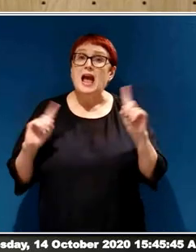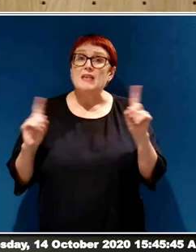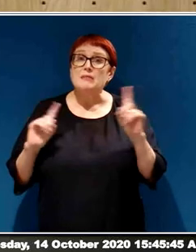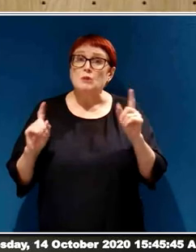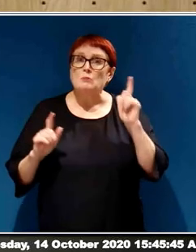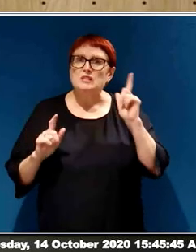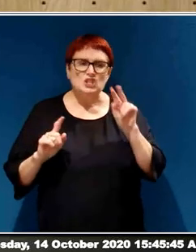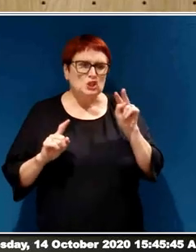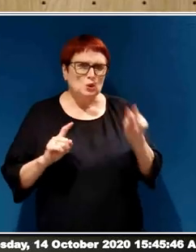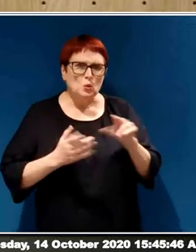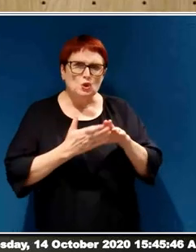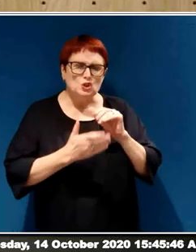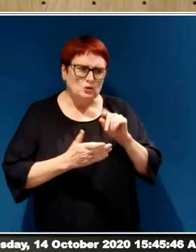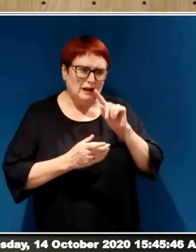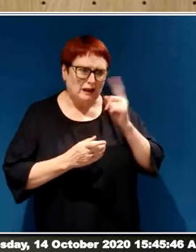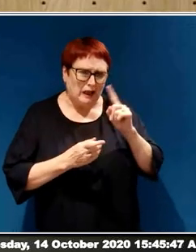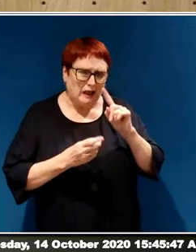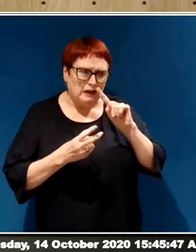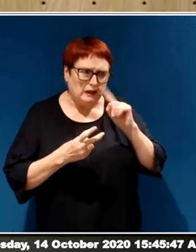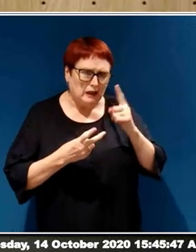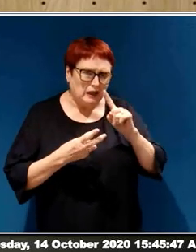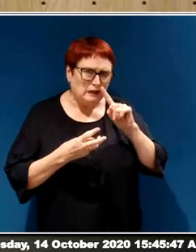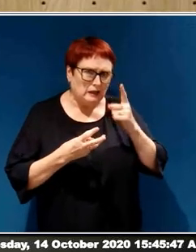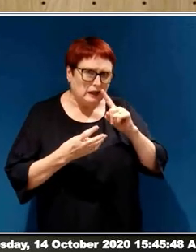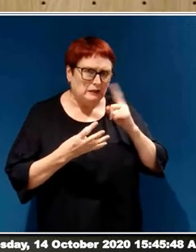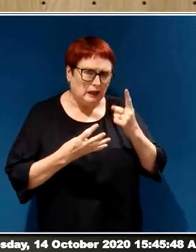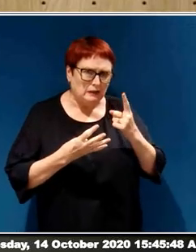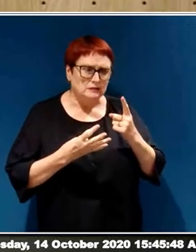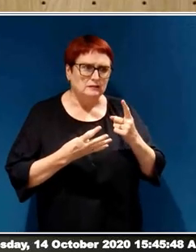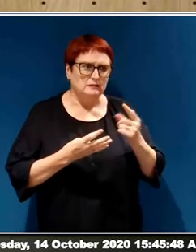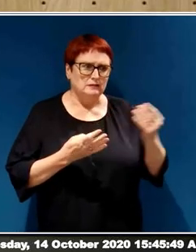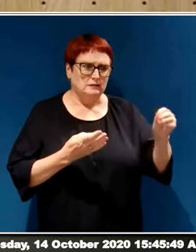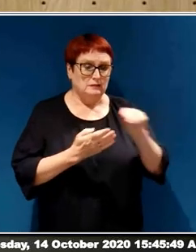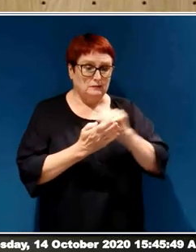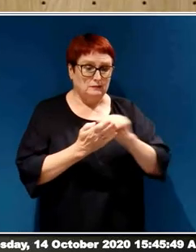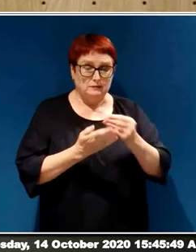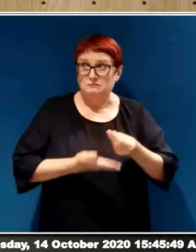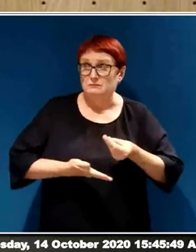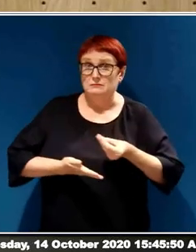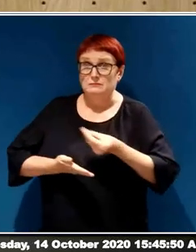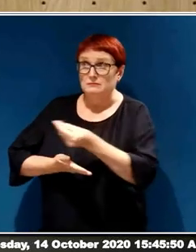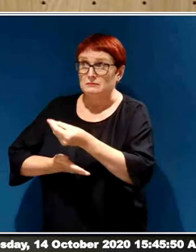about a student, and that attracts an amount of funding that we would hope